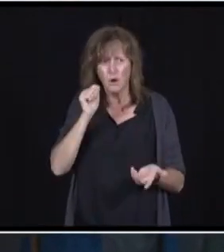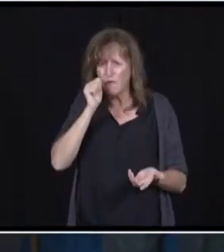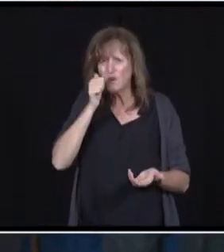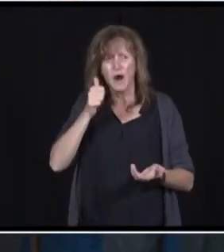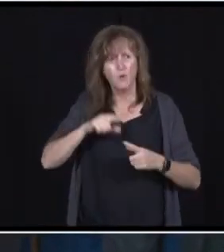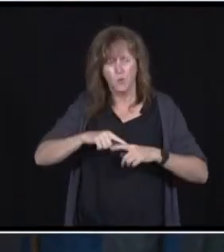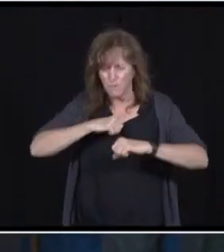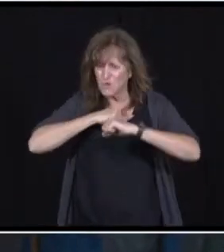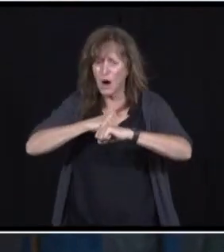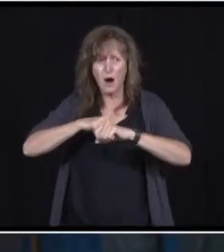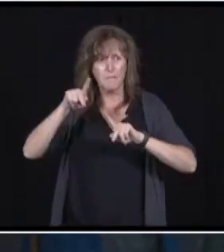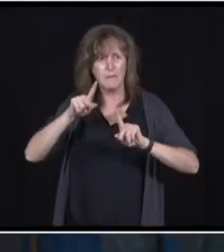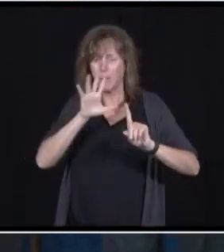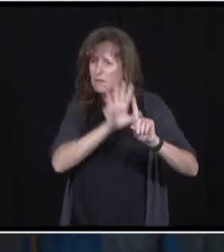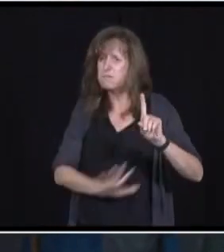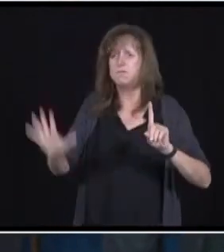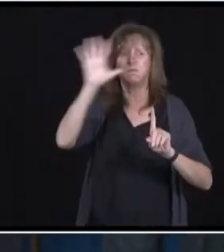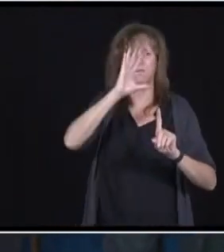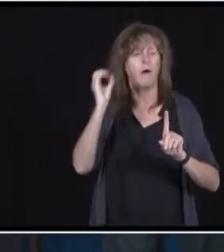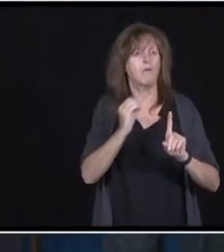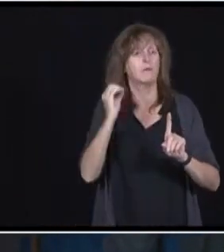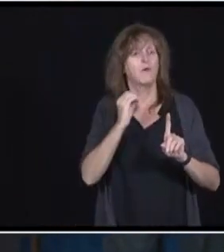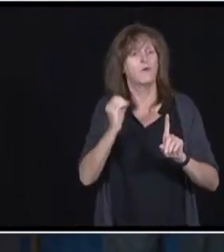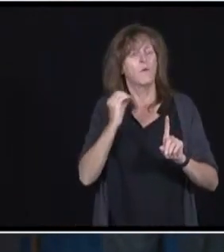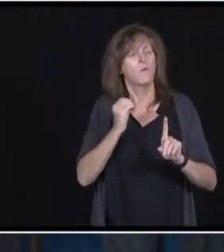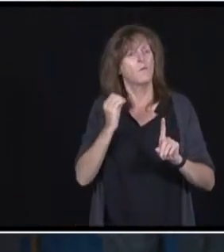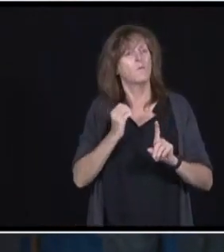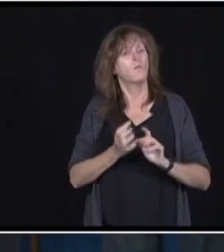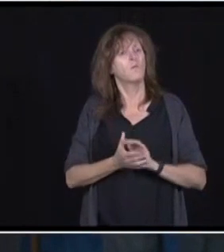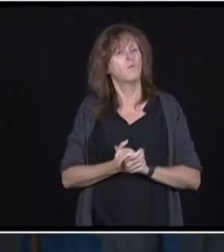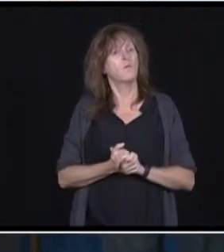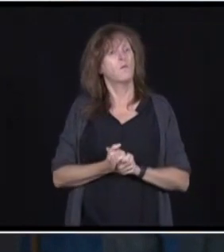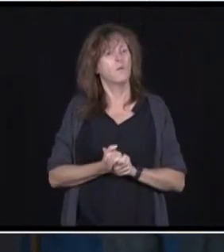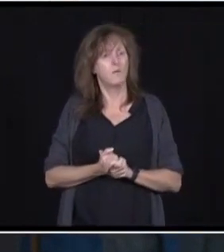We just want everyone to be safe and it is our job to